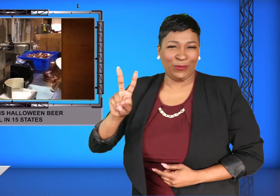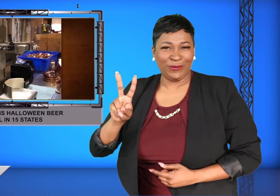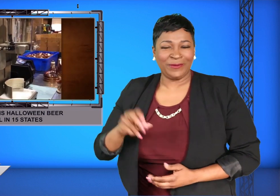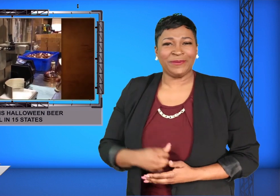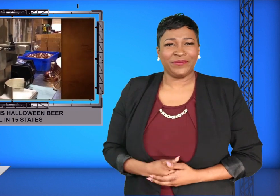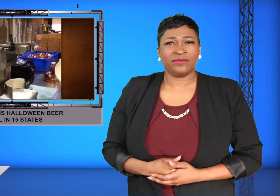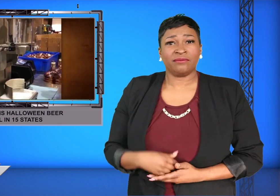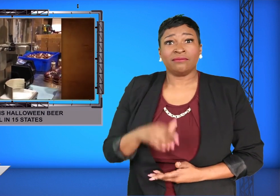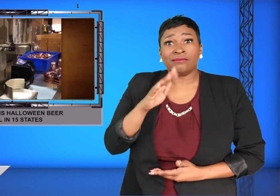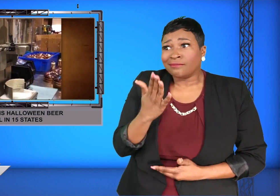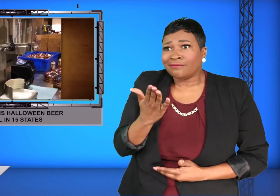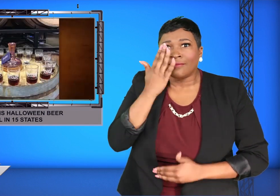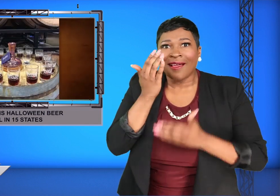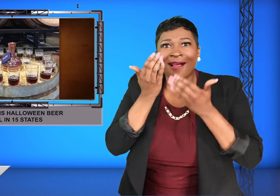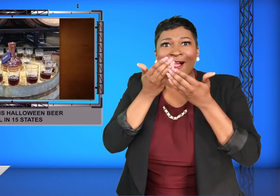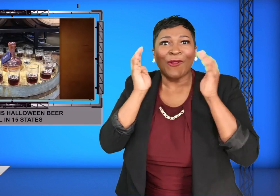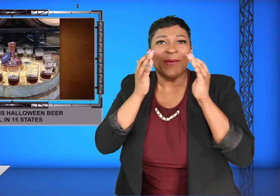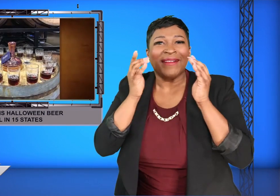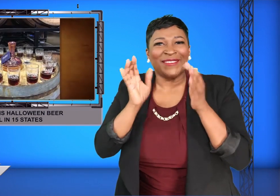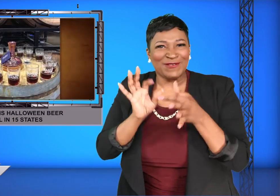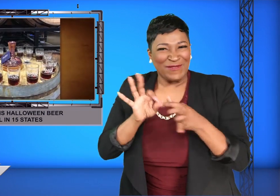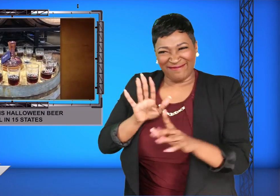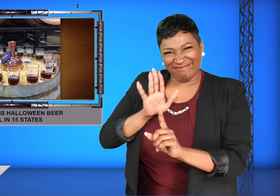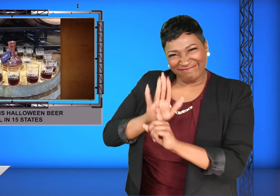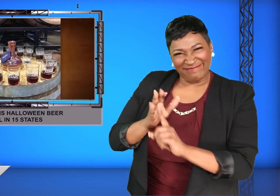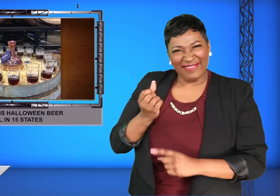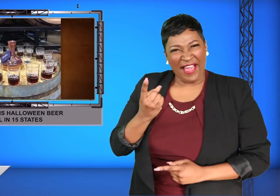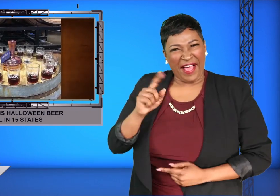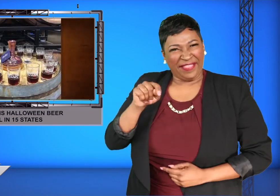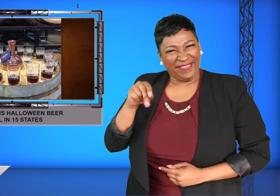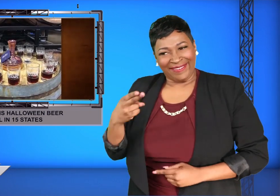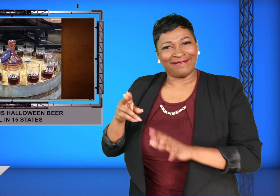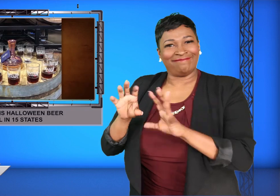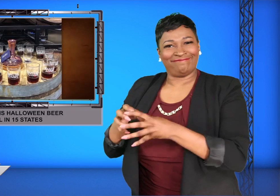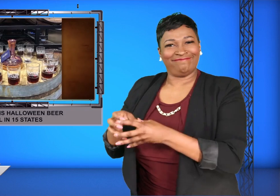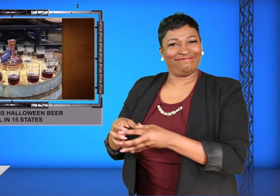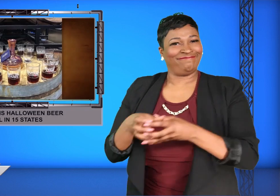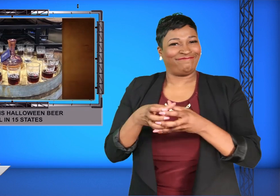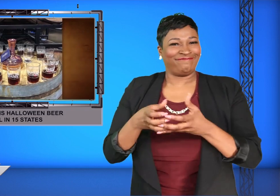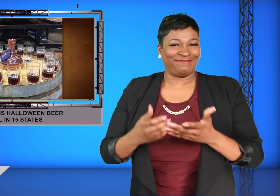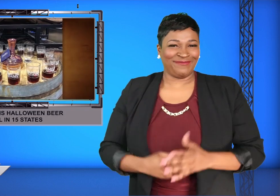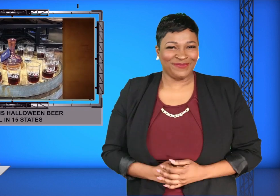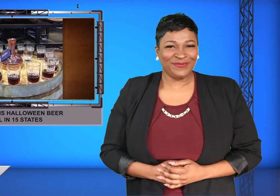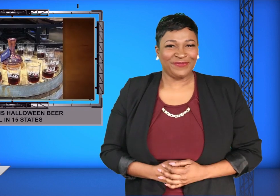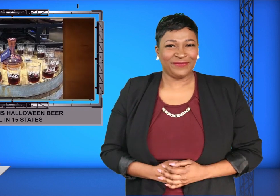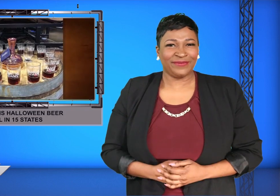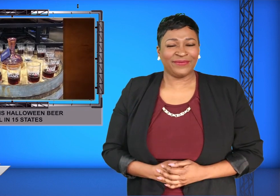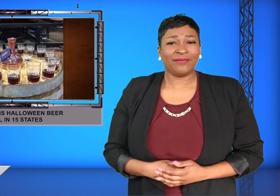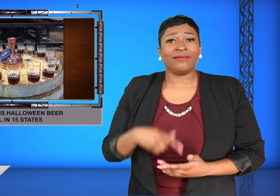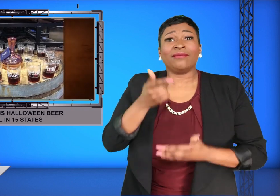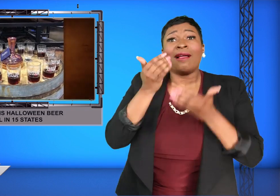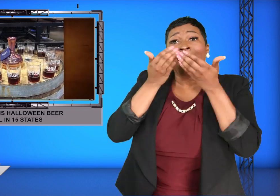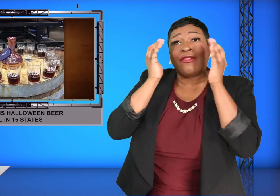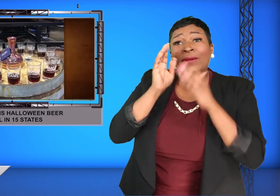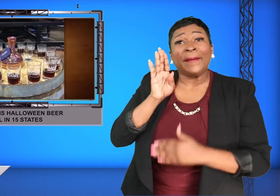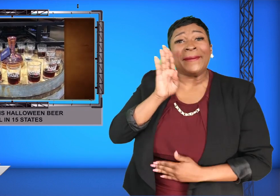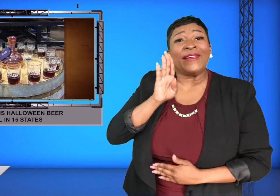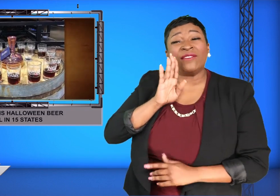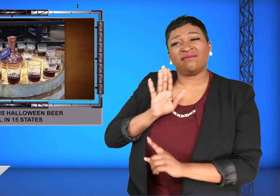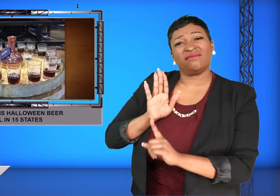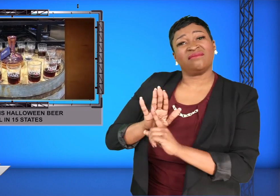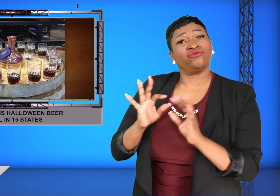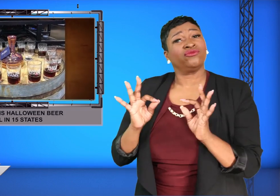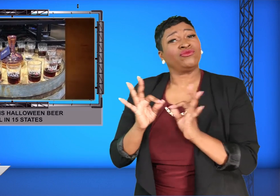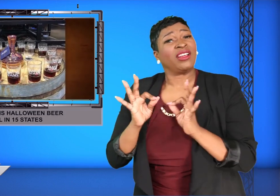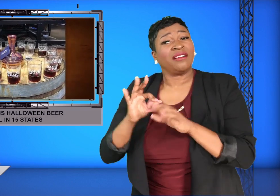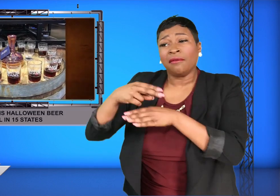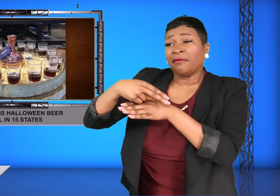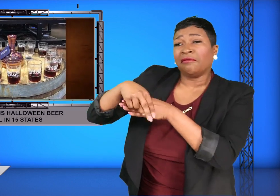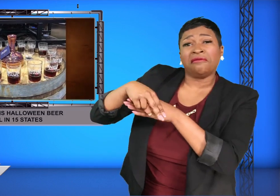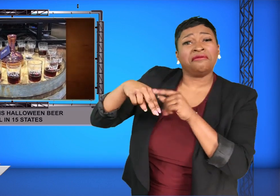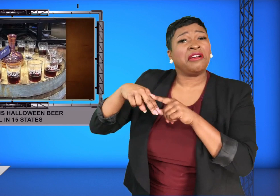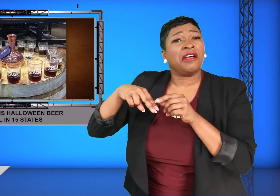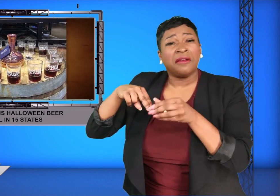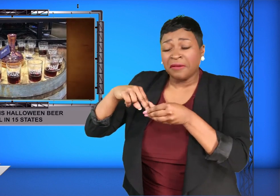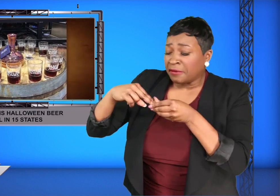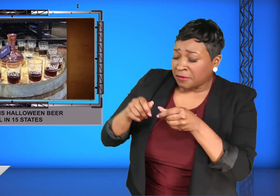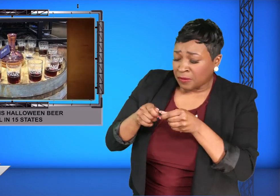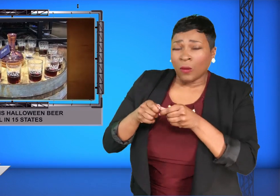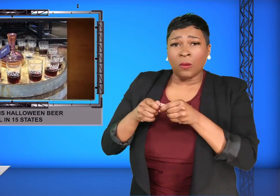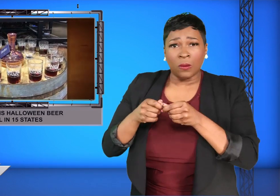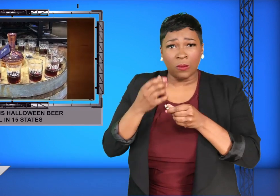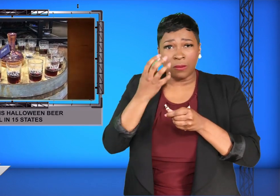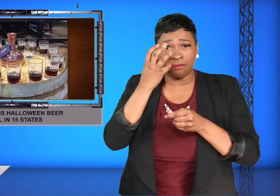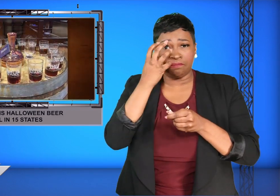The Halloween beer's price tag is pretty scary too.